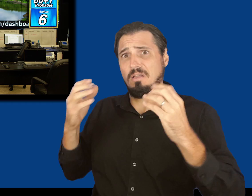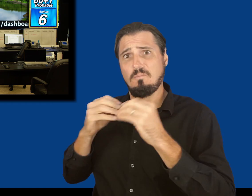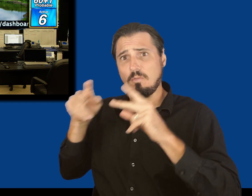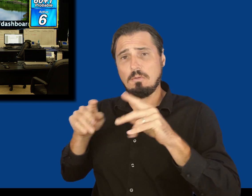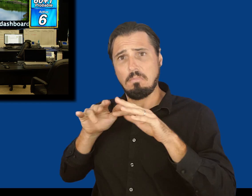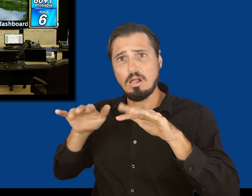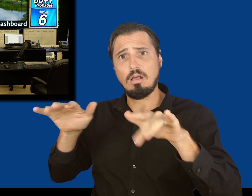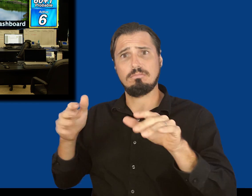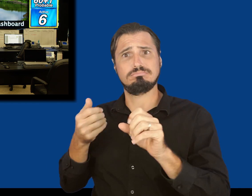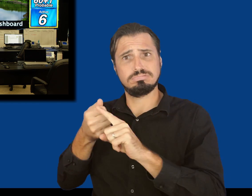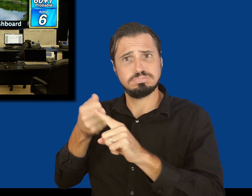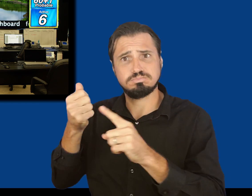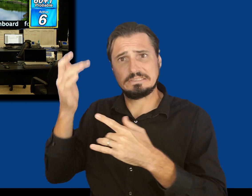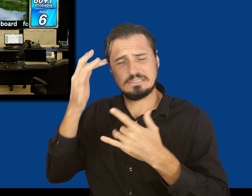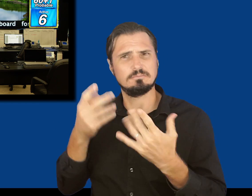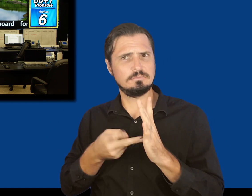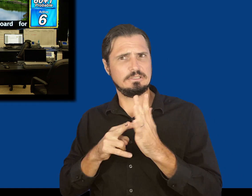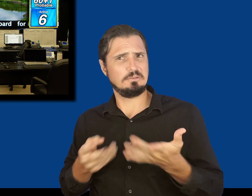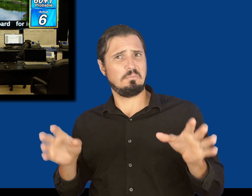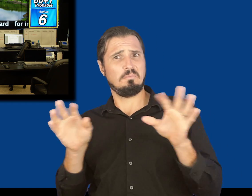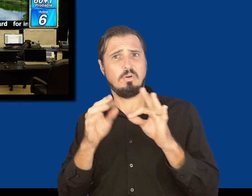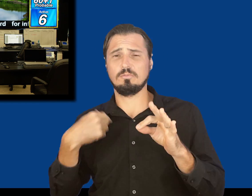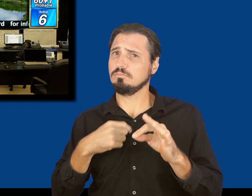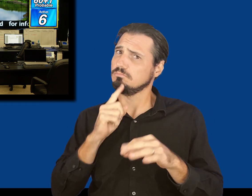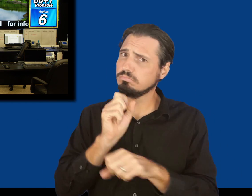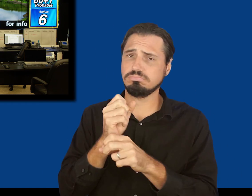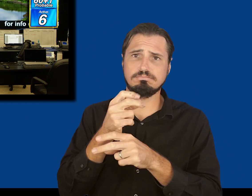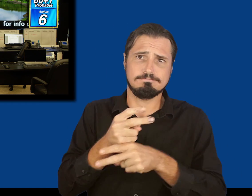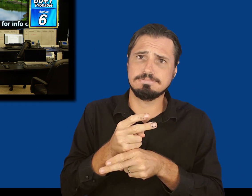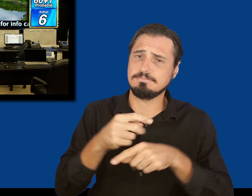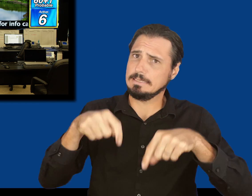It is even more important that we take precautions wearing a mask limits your